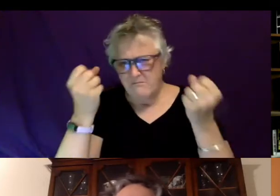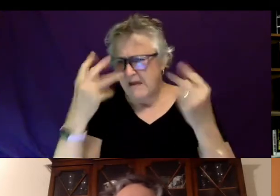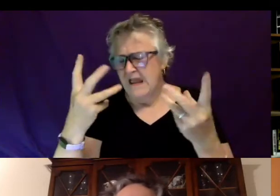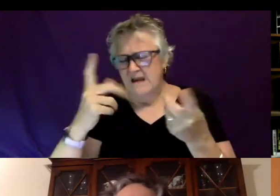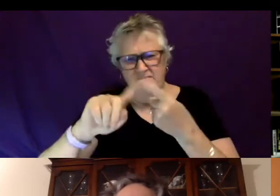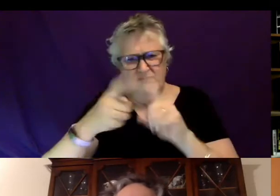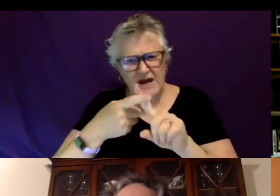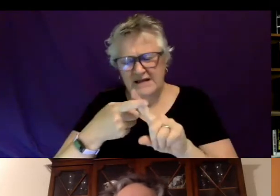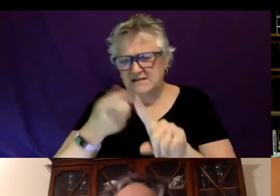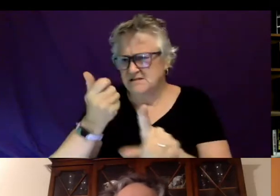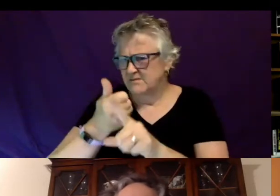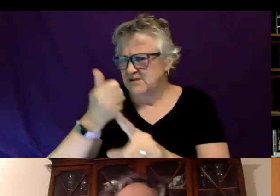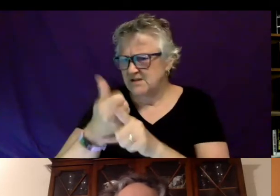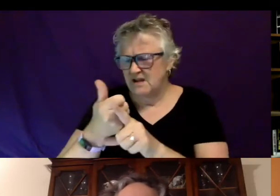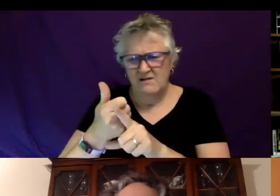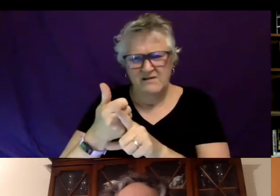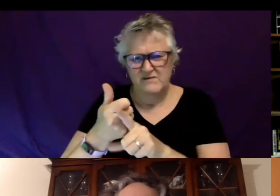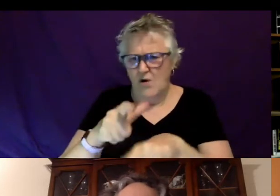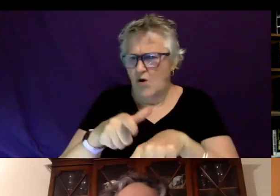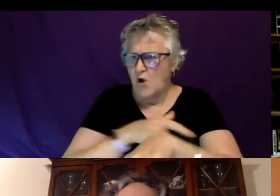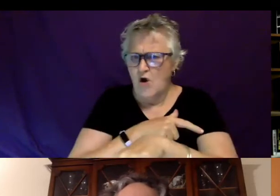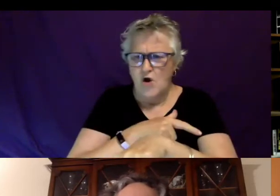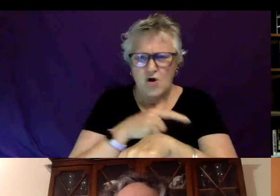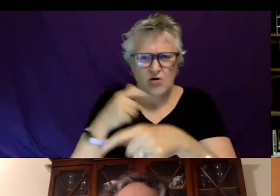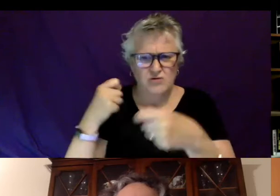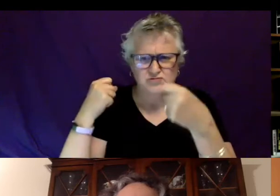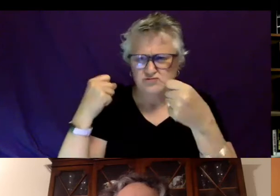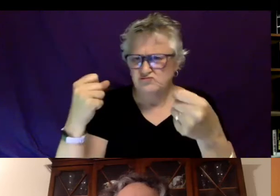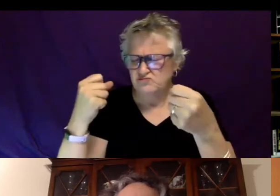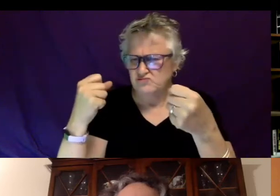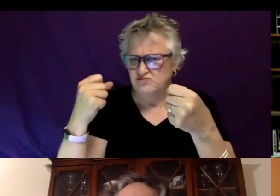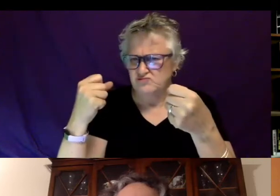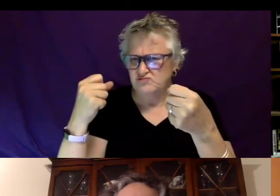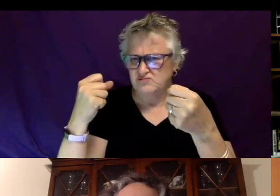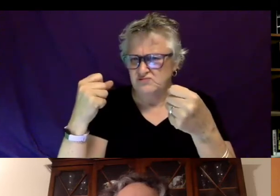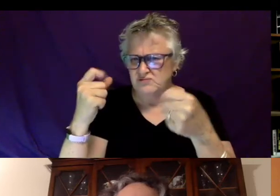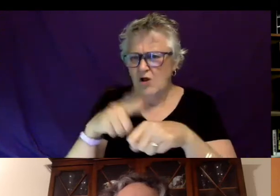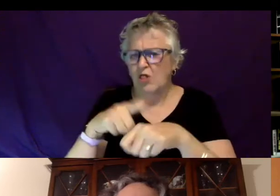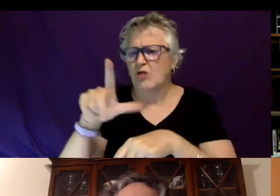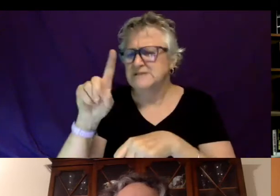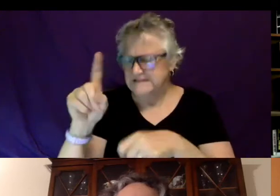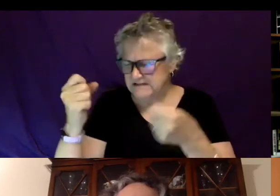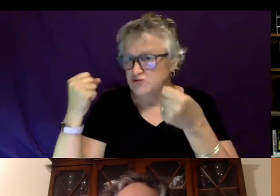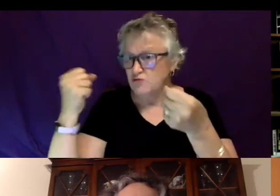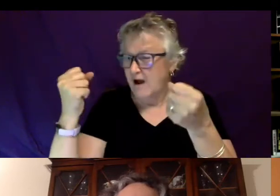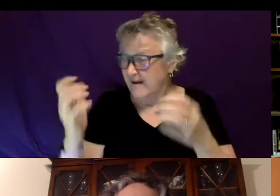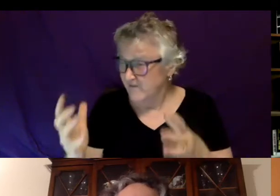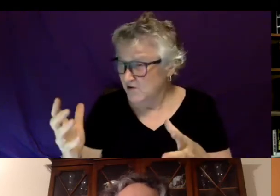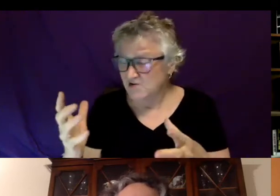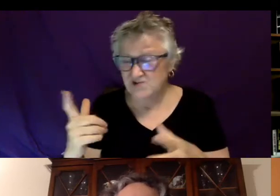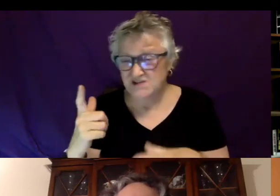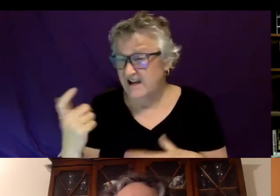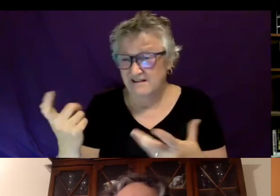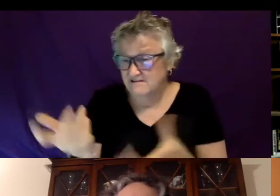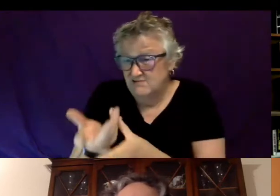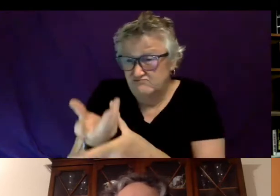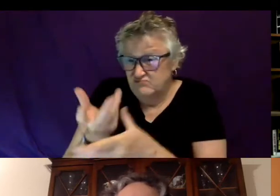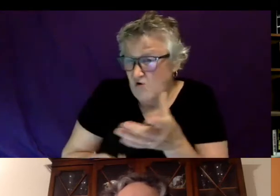constant problems because, you know, because of uh having had it. So, so you know, [parrot whistles] We're crossing our fingers,